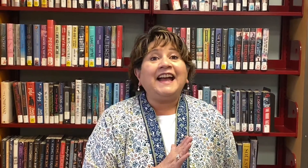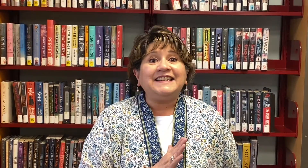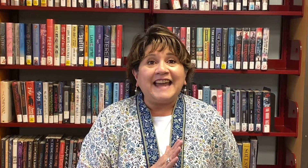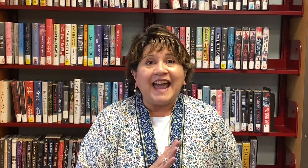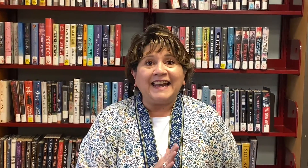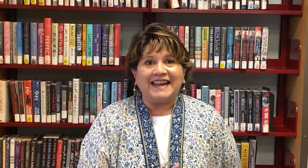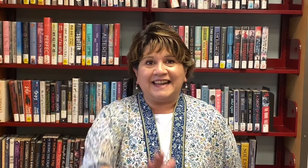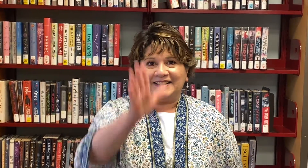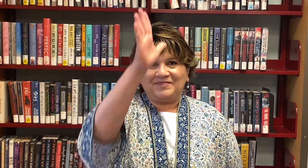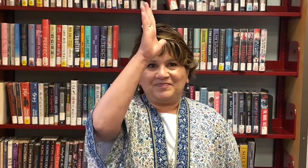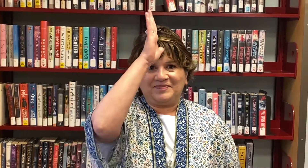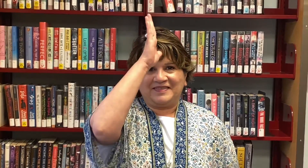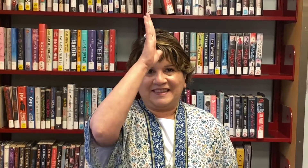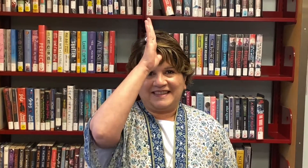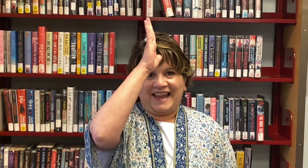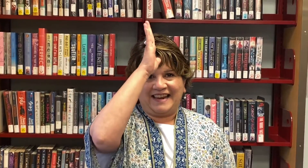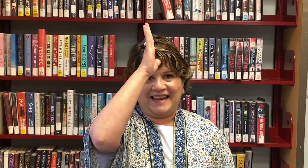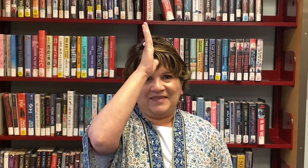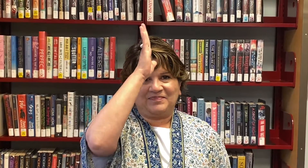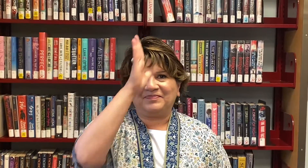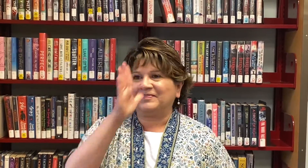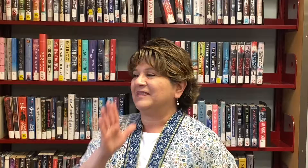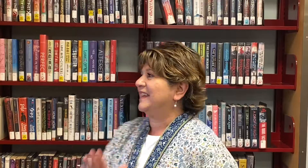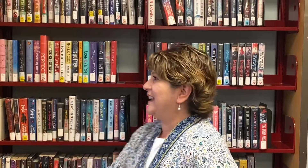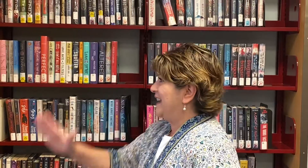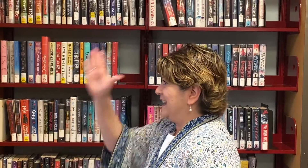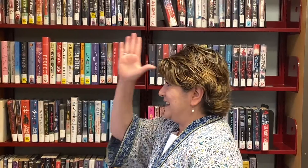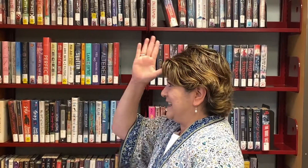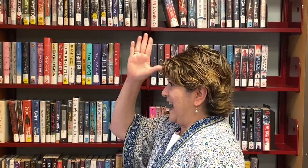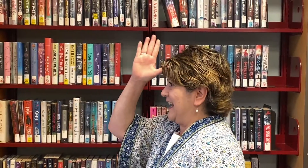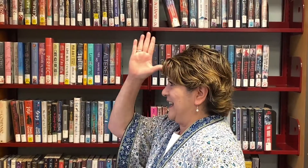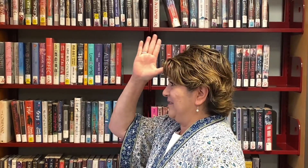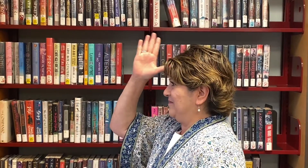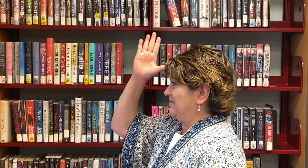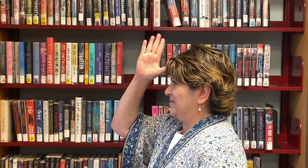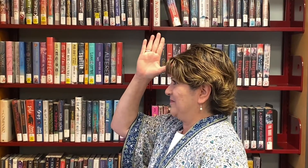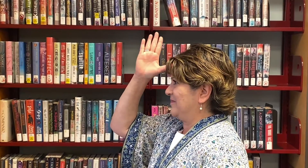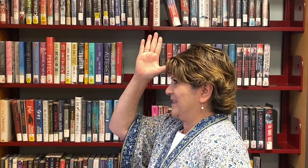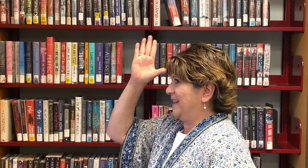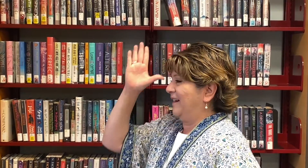Daddy daddy